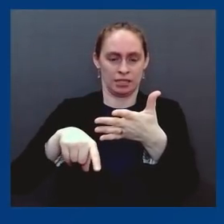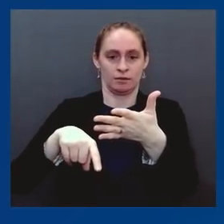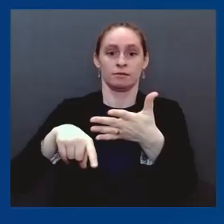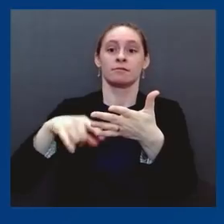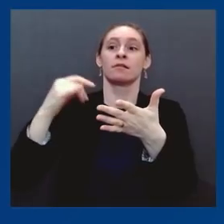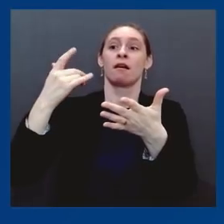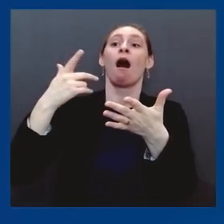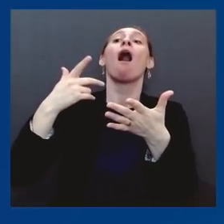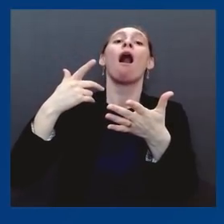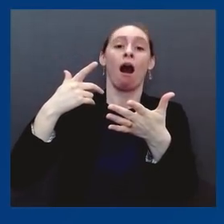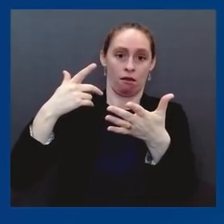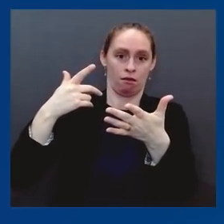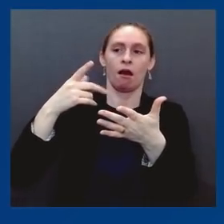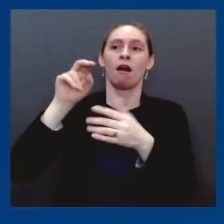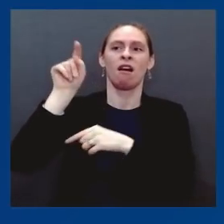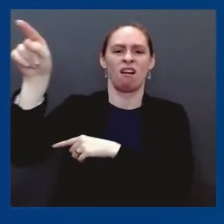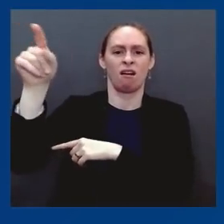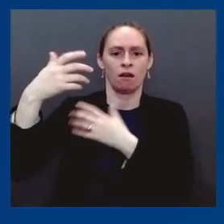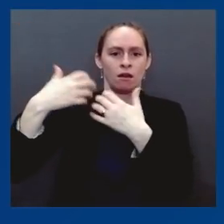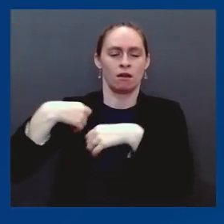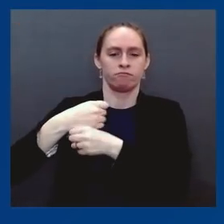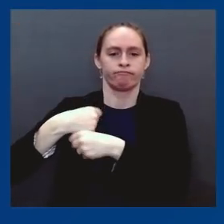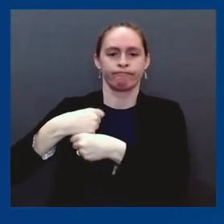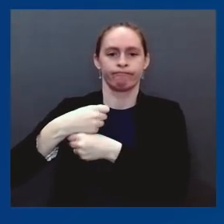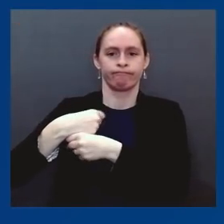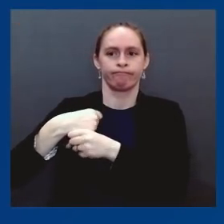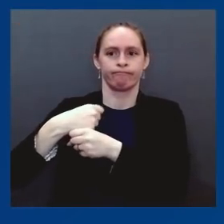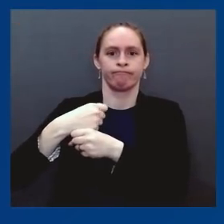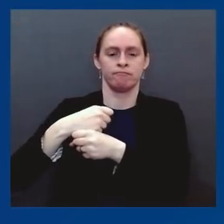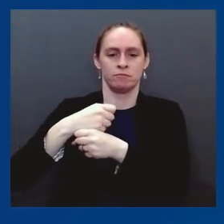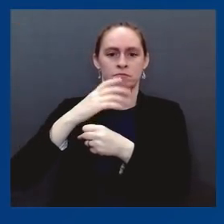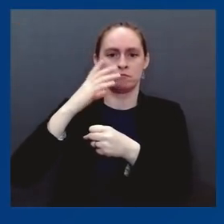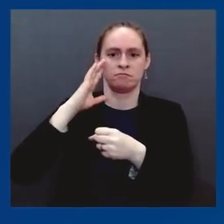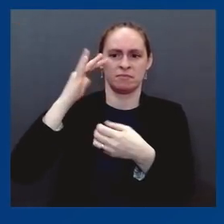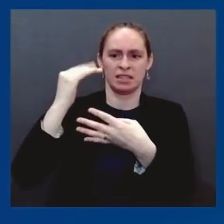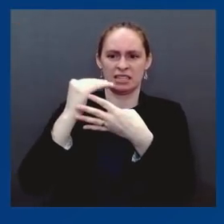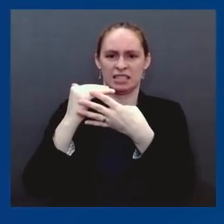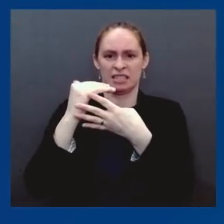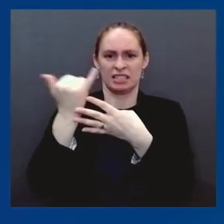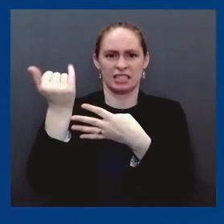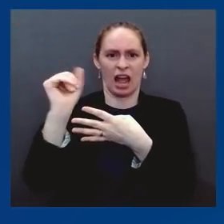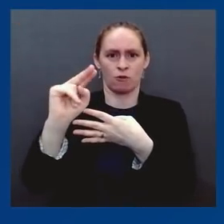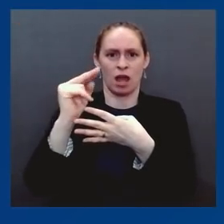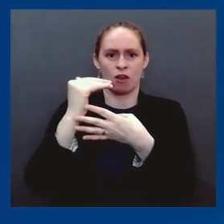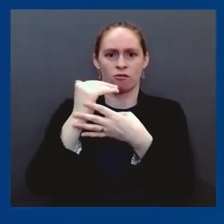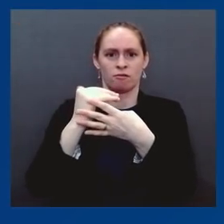including a new website to get these tests out to Americans. We're actively working to finalize